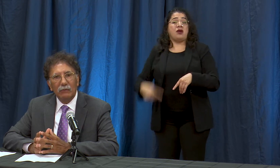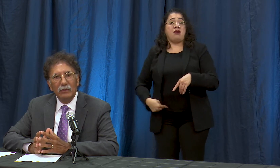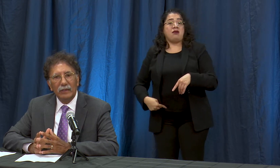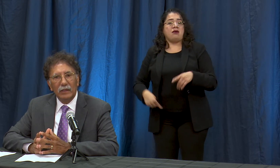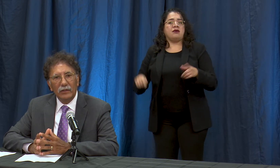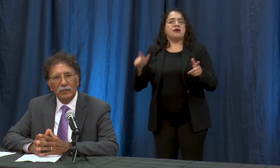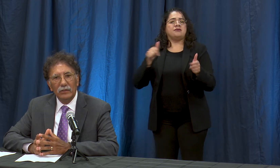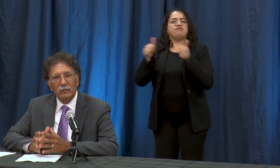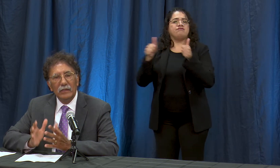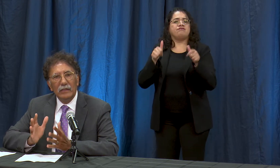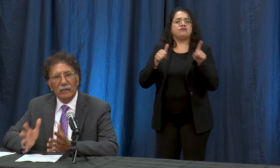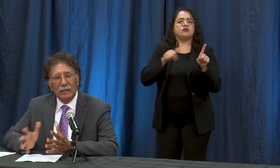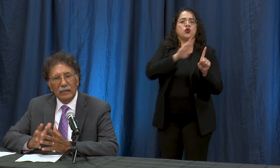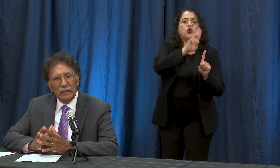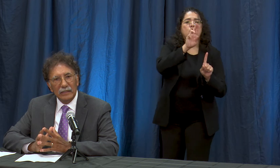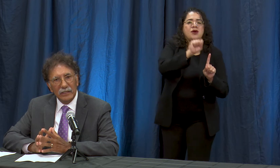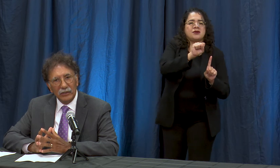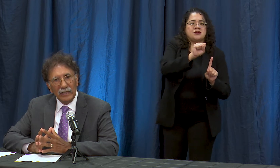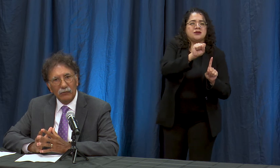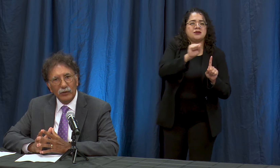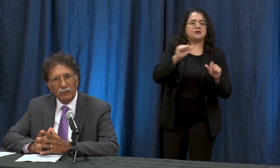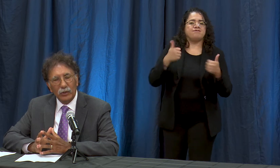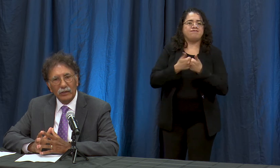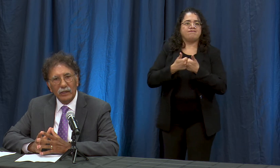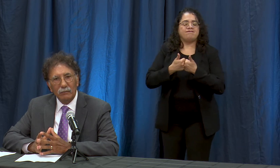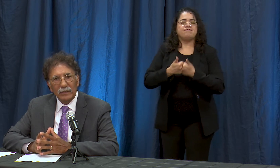with regard to the Southern California Port Complex